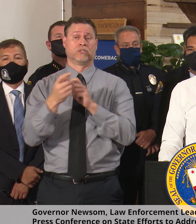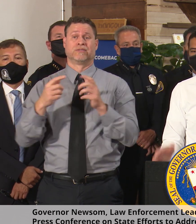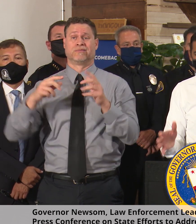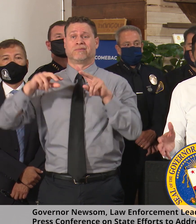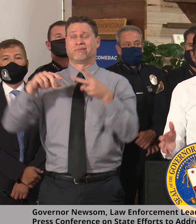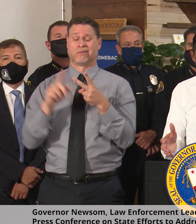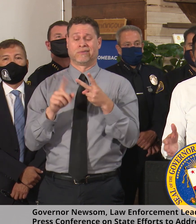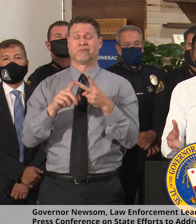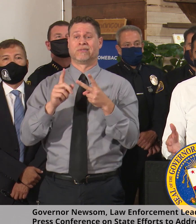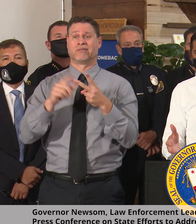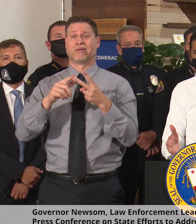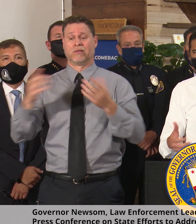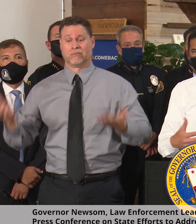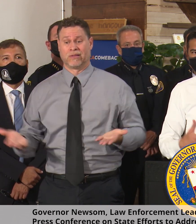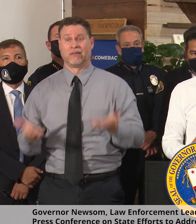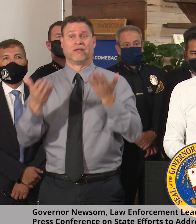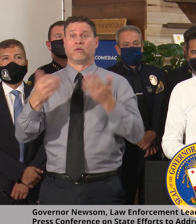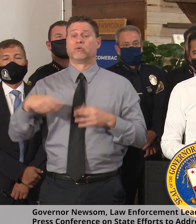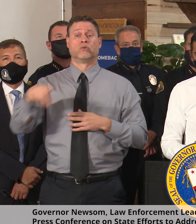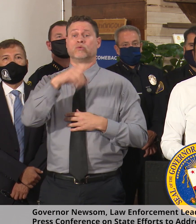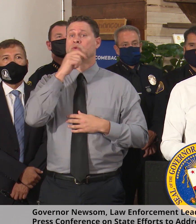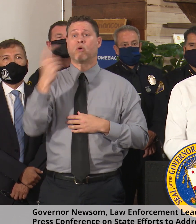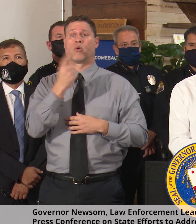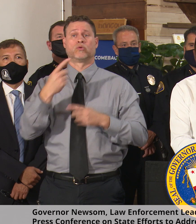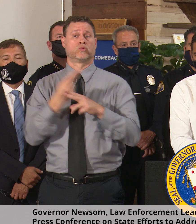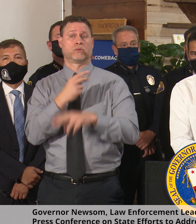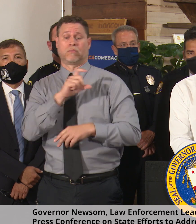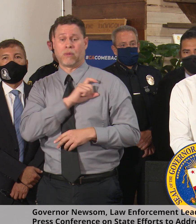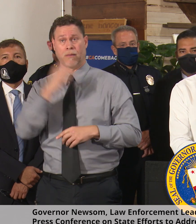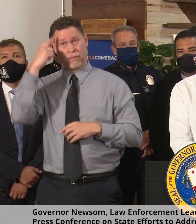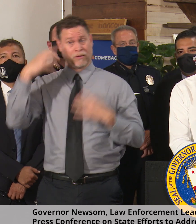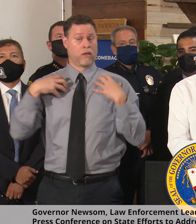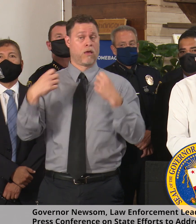we're also lifting up those who don't always wear a badge. Whether it's mental healthcare workers,